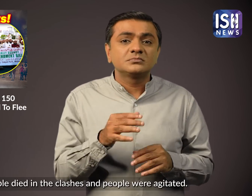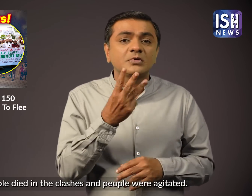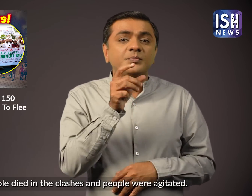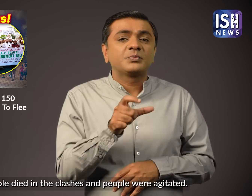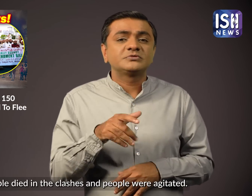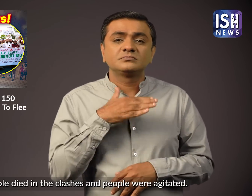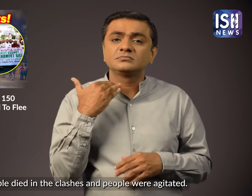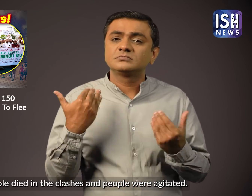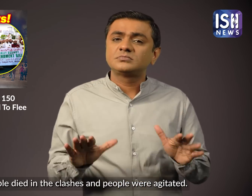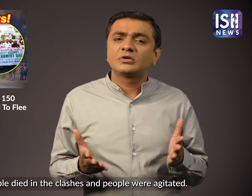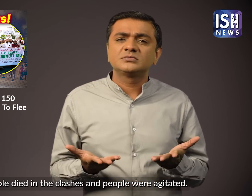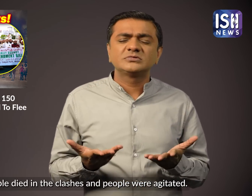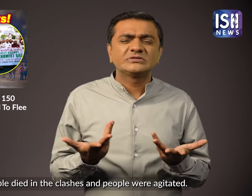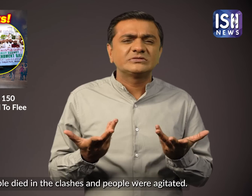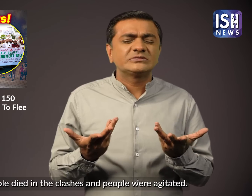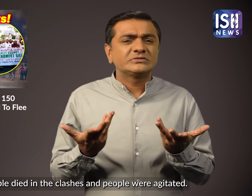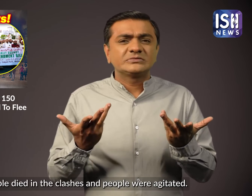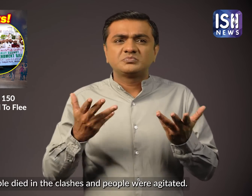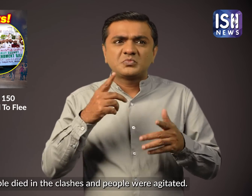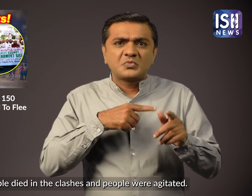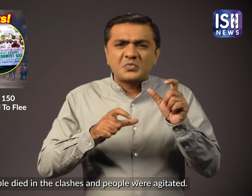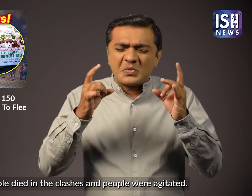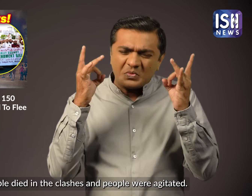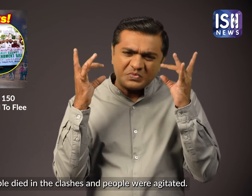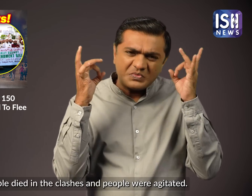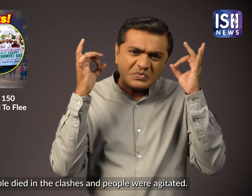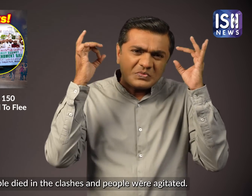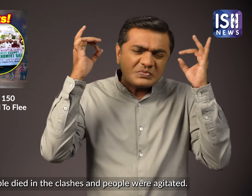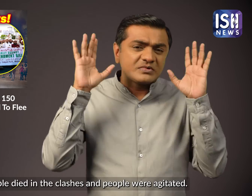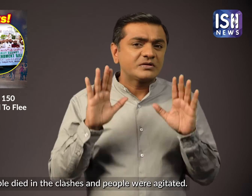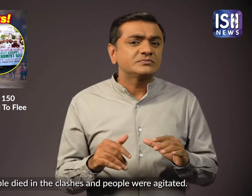Three people died in the clashes and people were agitated.